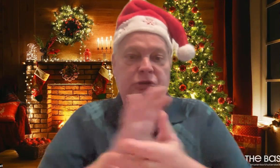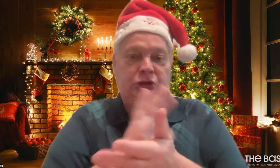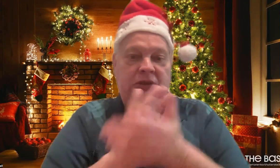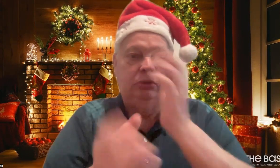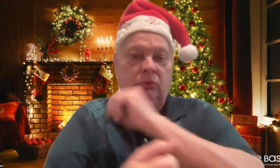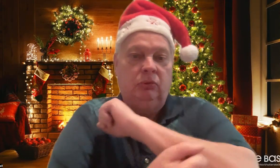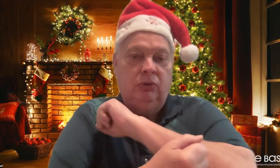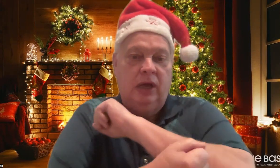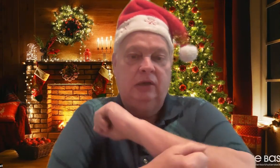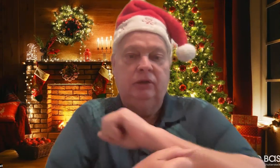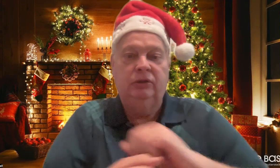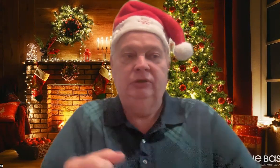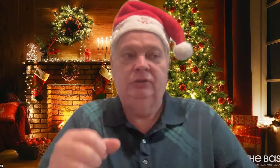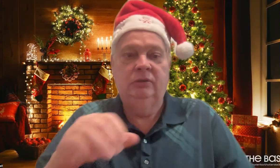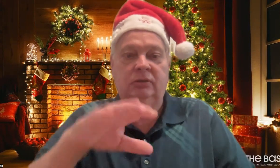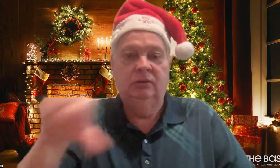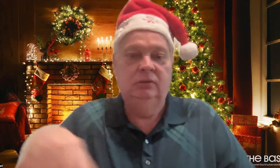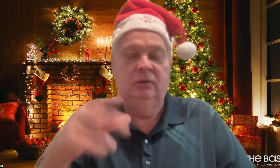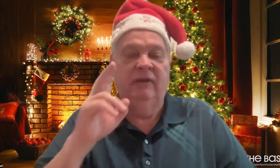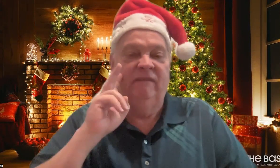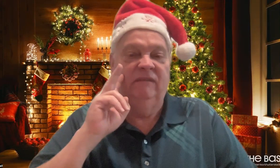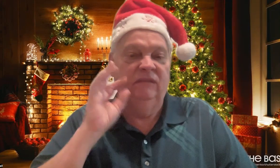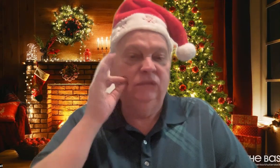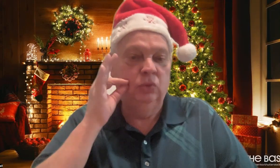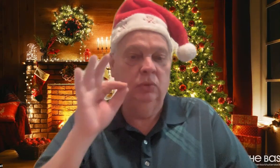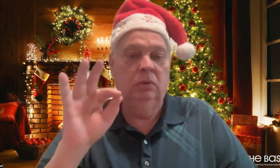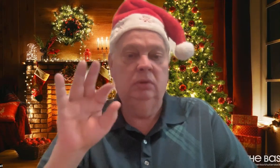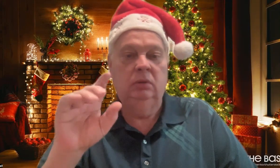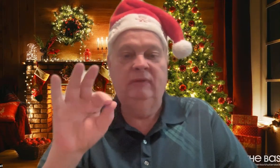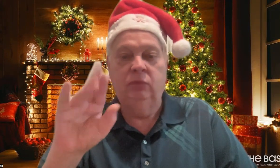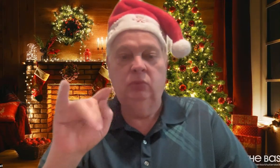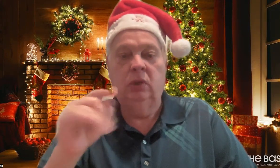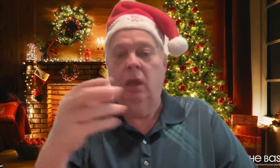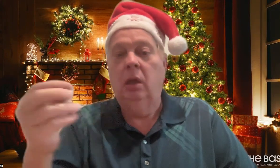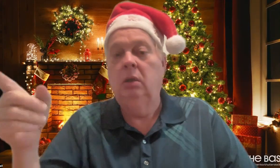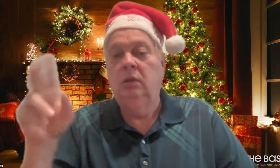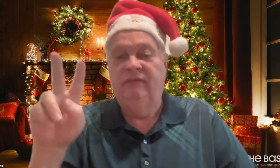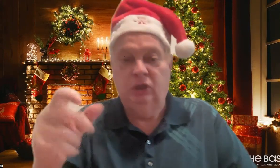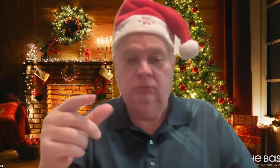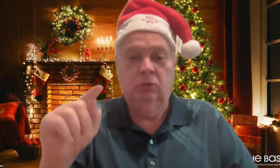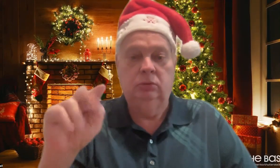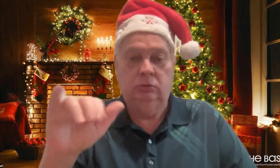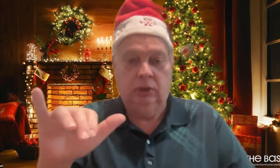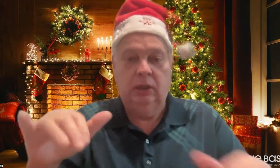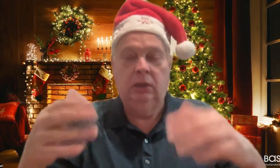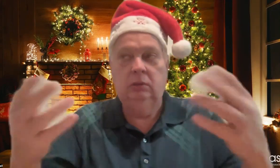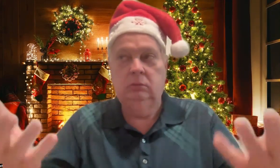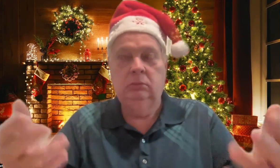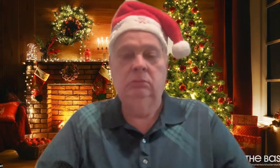Cheese and crackers. Or maybe a tray of fruit and veggies.